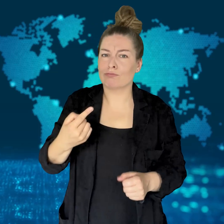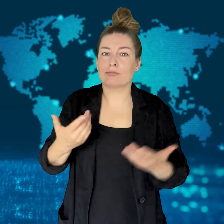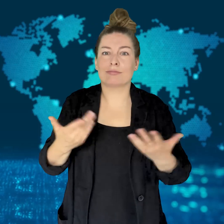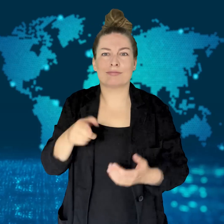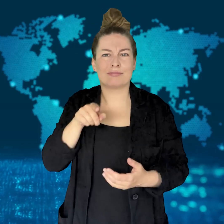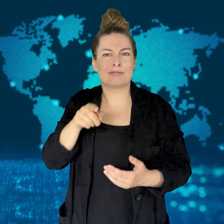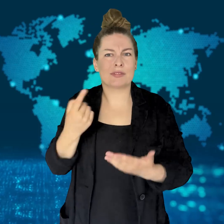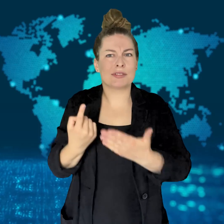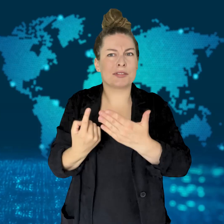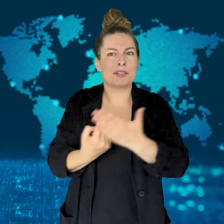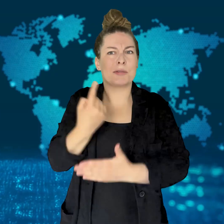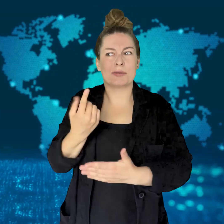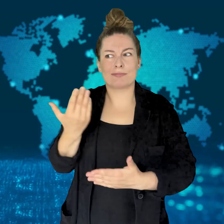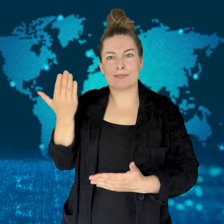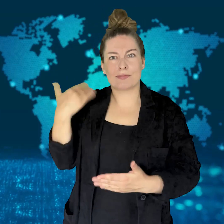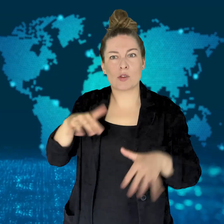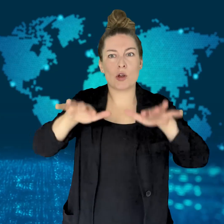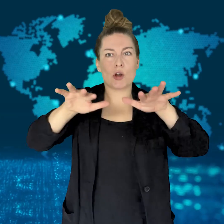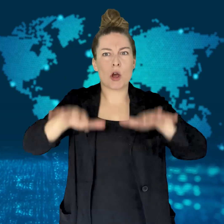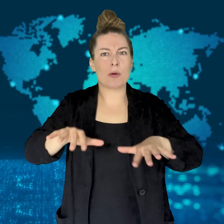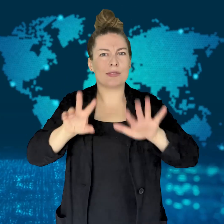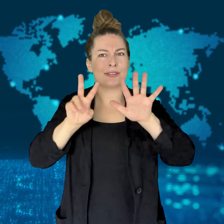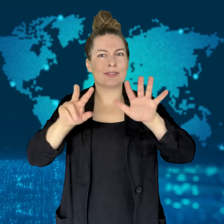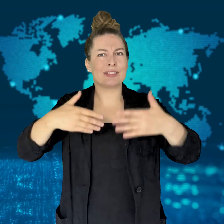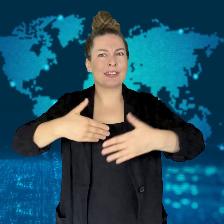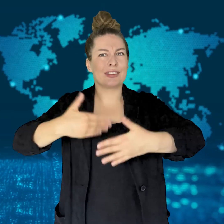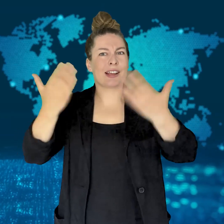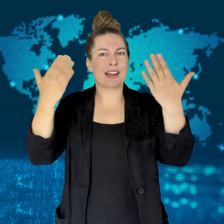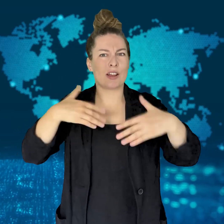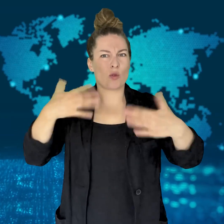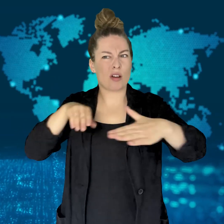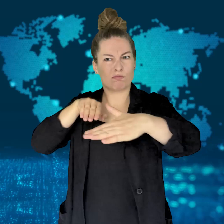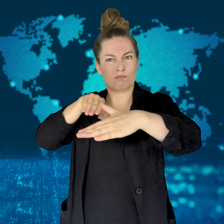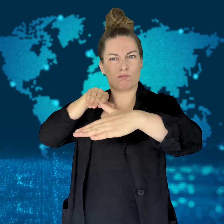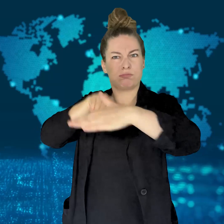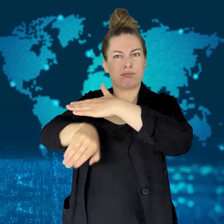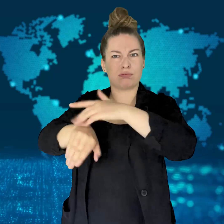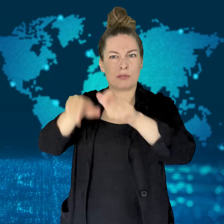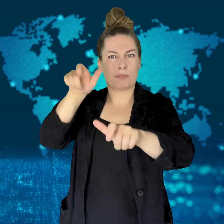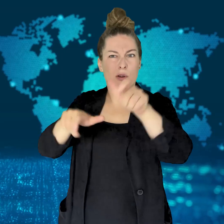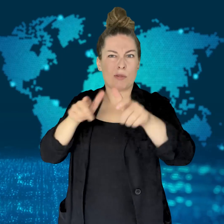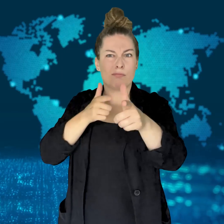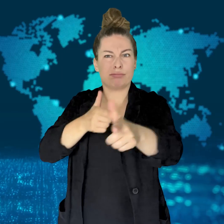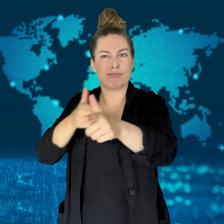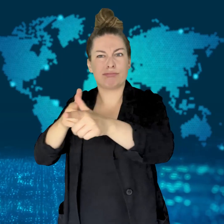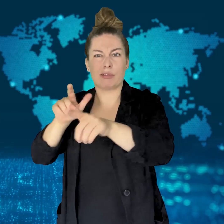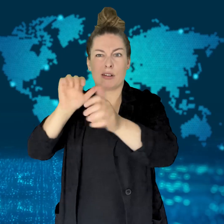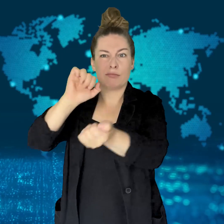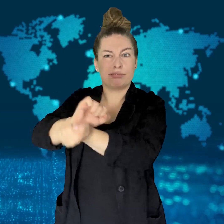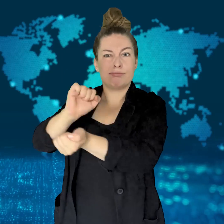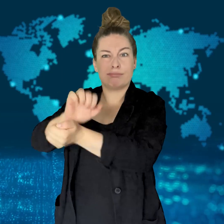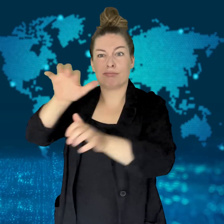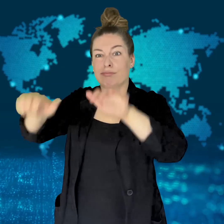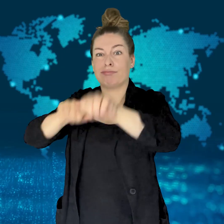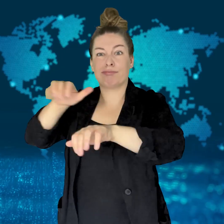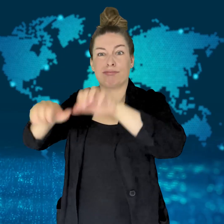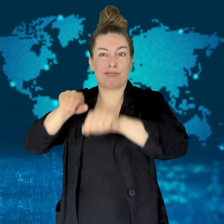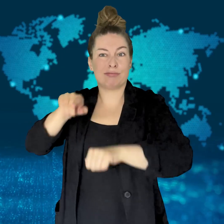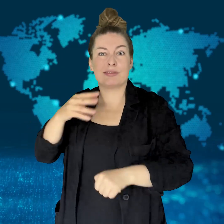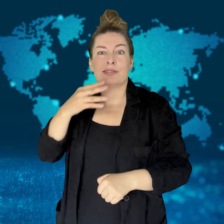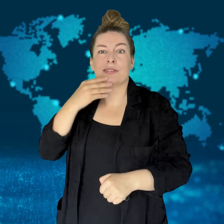Israel has not committed to the deal either despite pressure from the US.